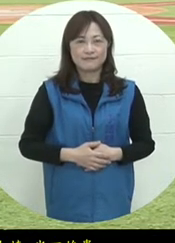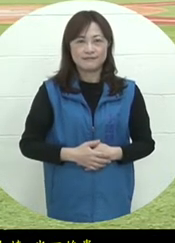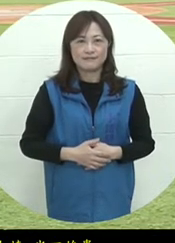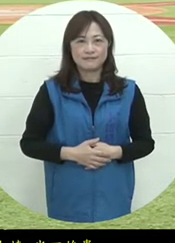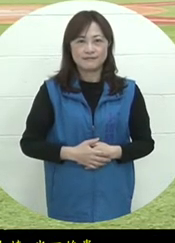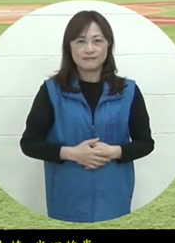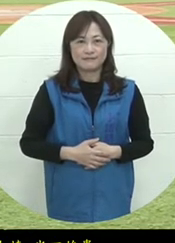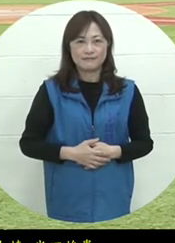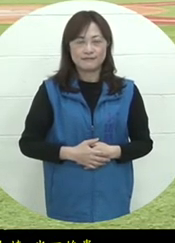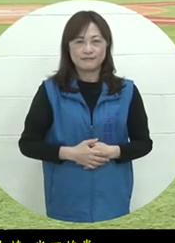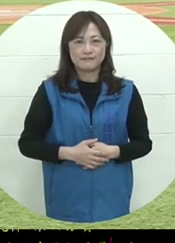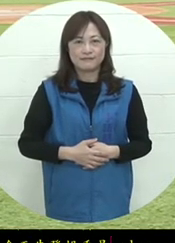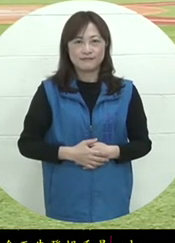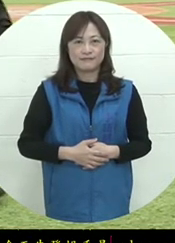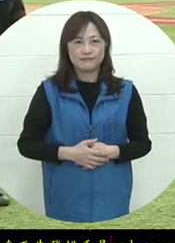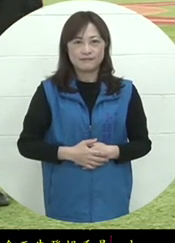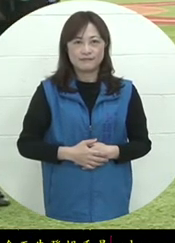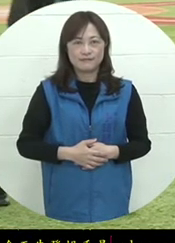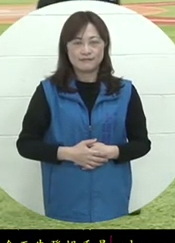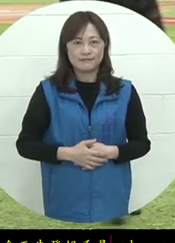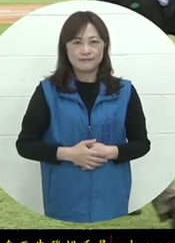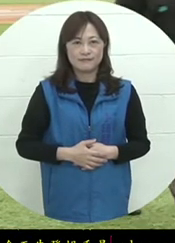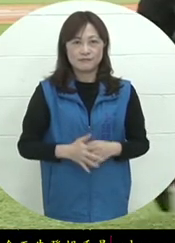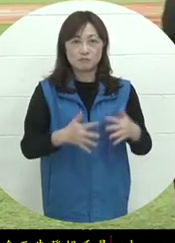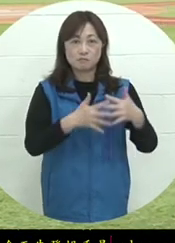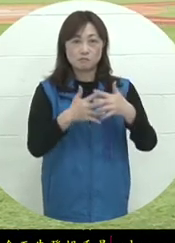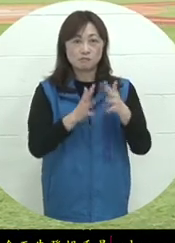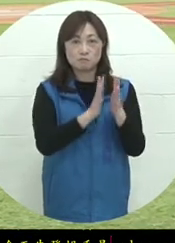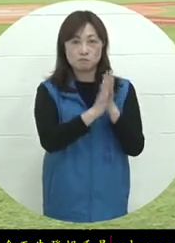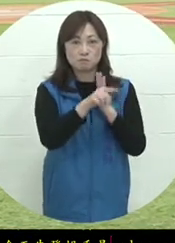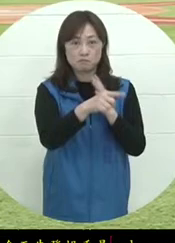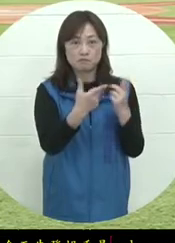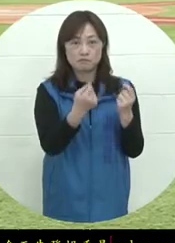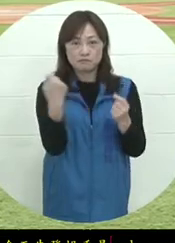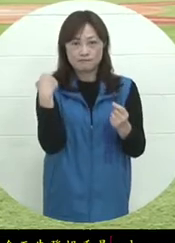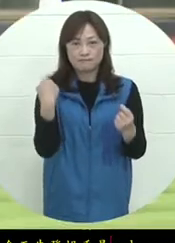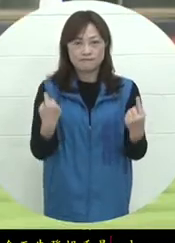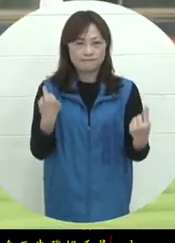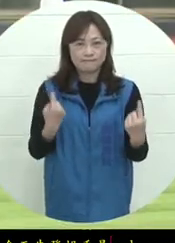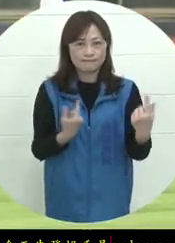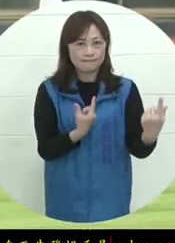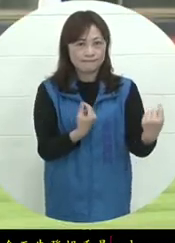, right field, and power ball. The American team is the same as yesterday's game. Most of the games